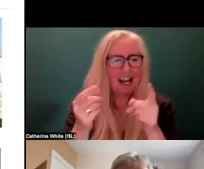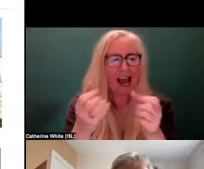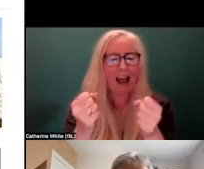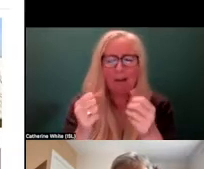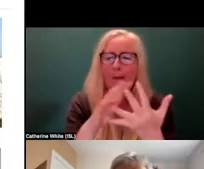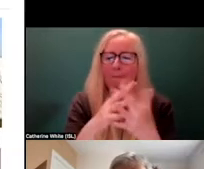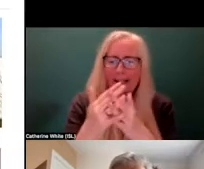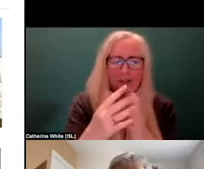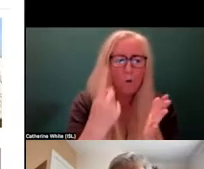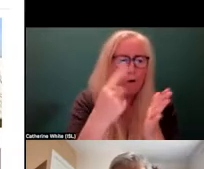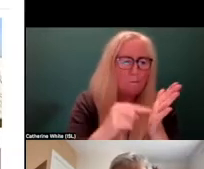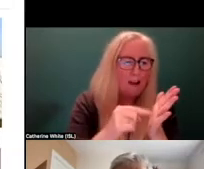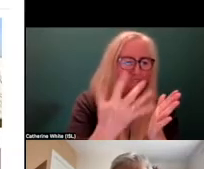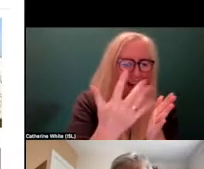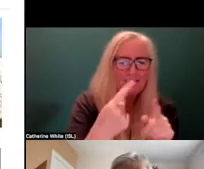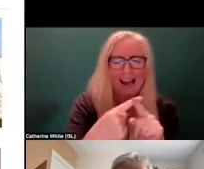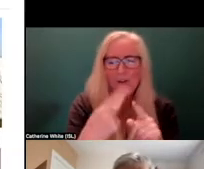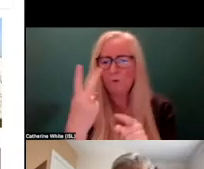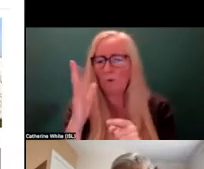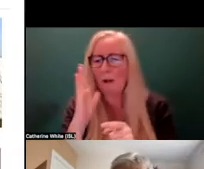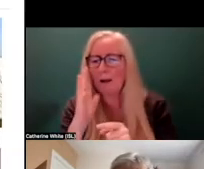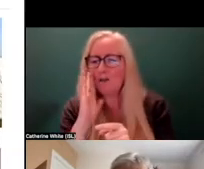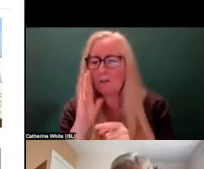It was the kind of combination of one and a half, two bedroom units,